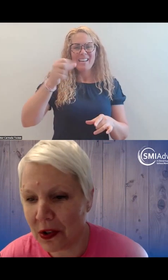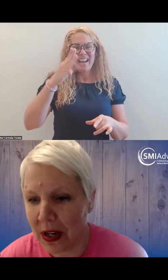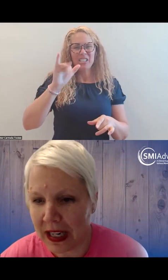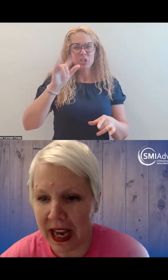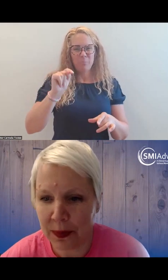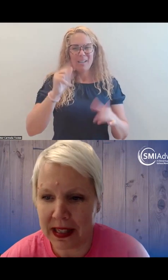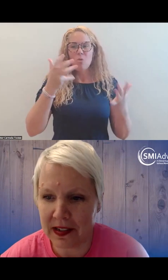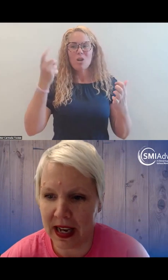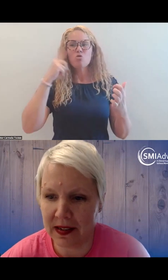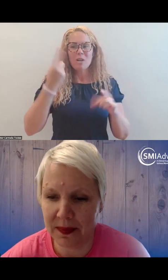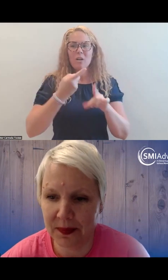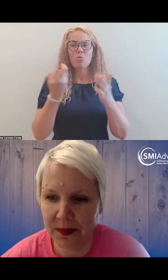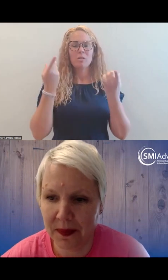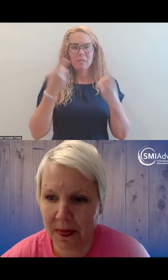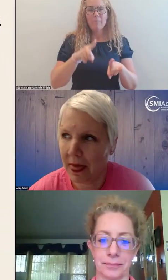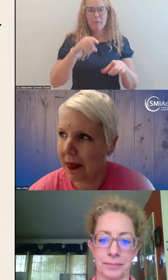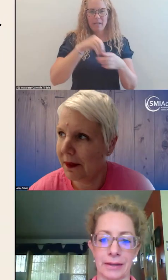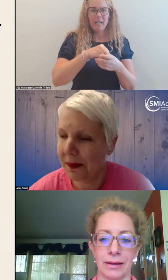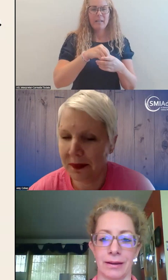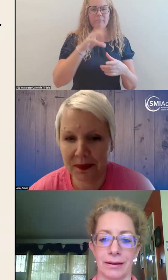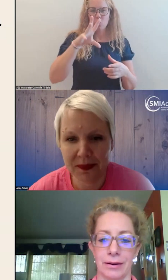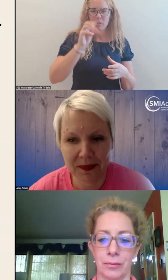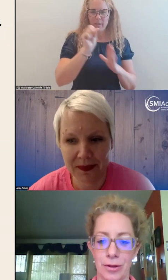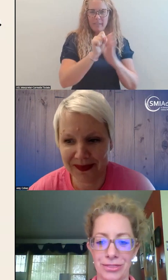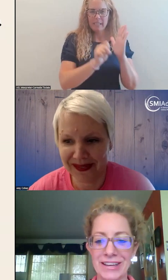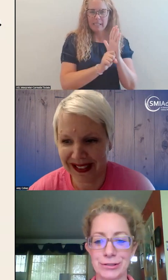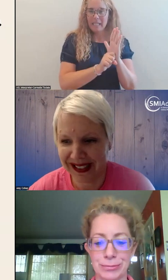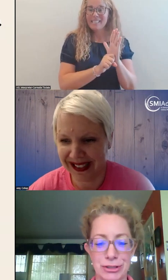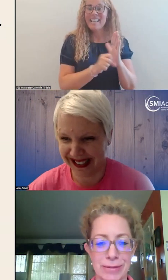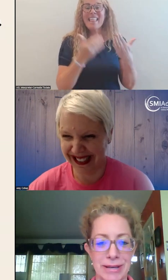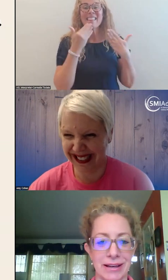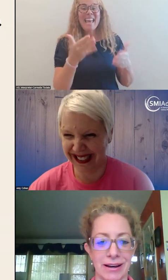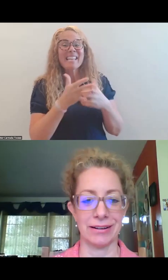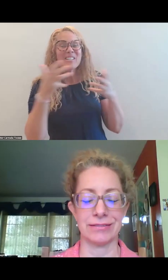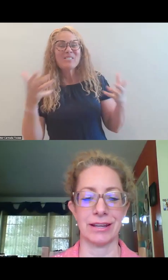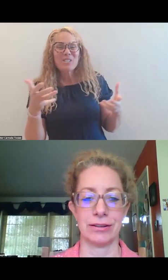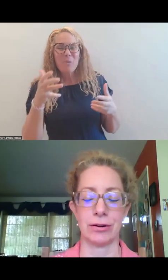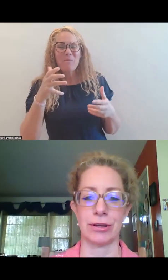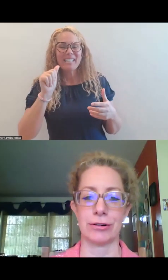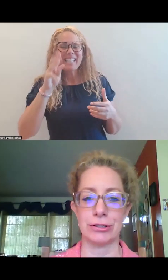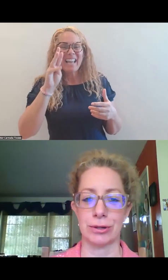GOING ON WITH NASMHPD THESE DAYS. >> THANK YOU SO MUCH. THERE IS SO